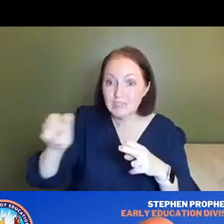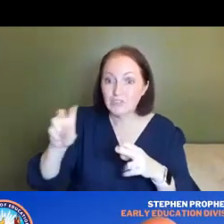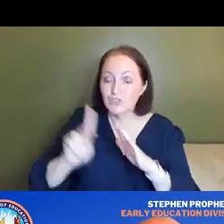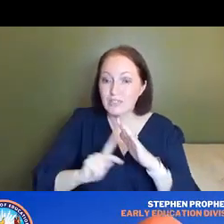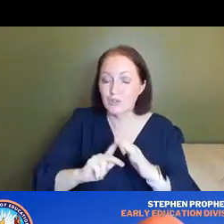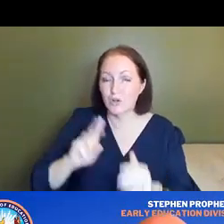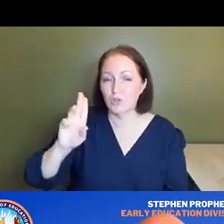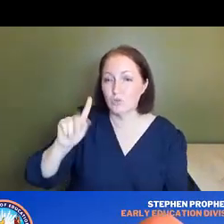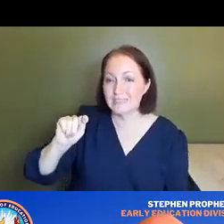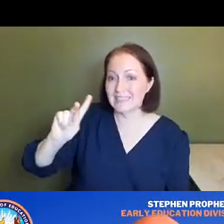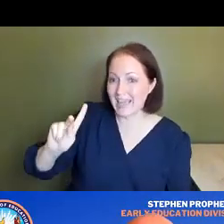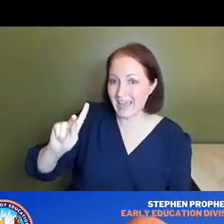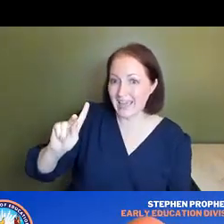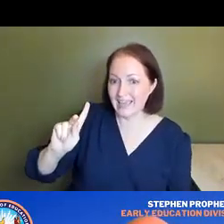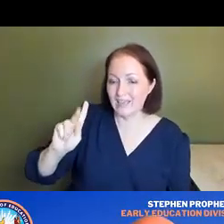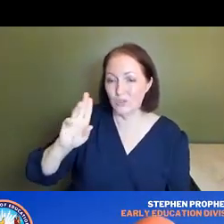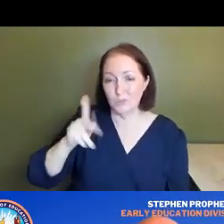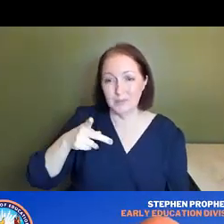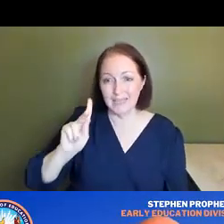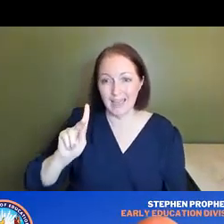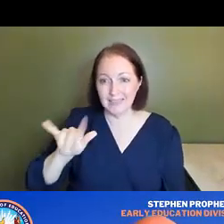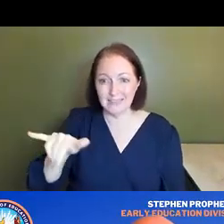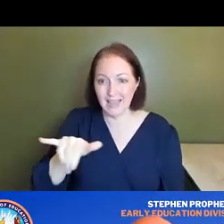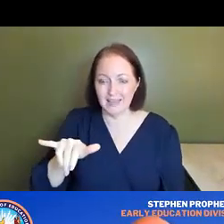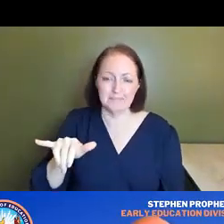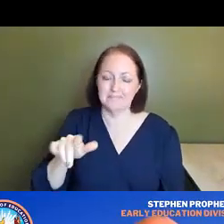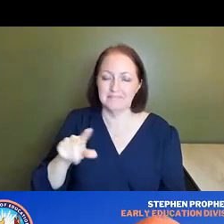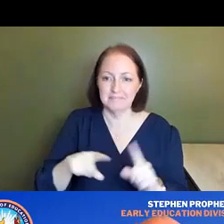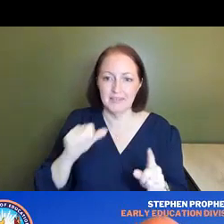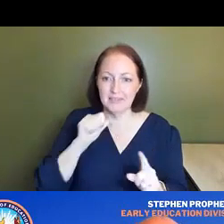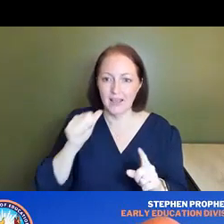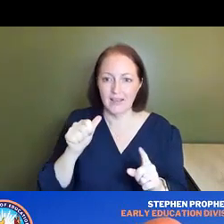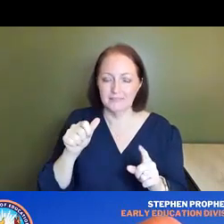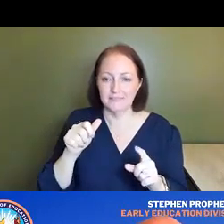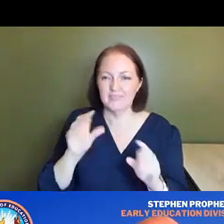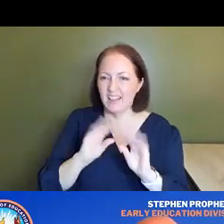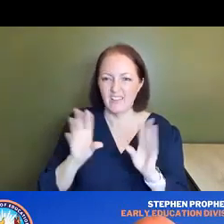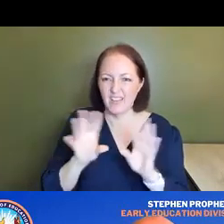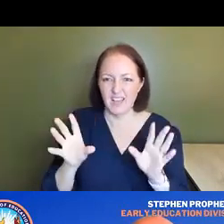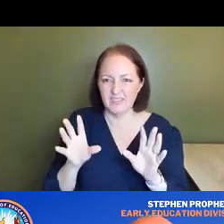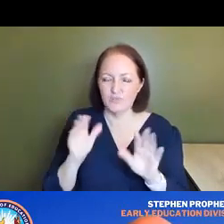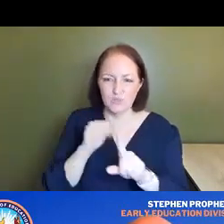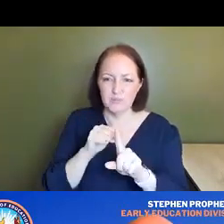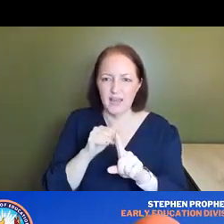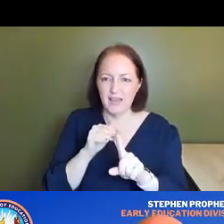UTK and UPK are the same thing so we wanted to clarify or perhaps remind of how we're